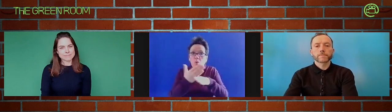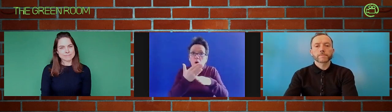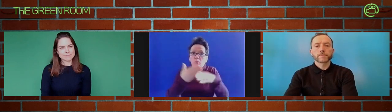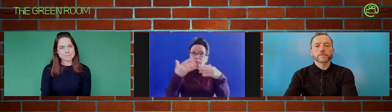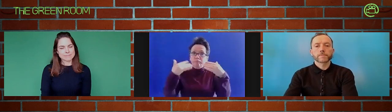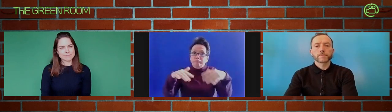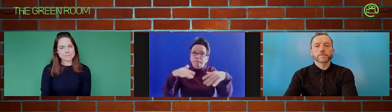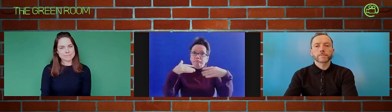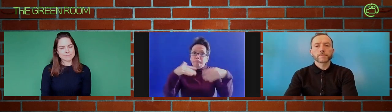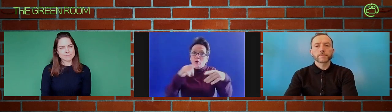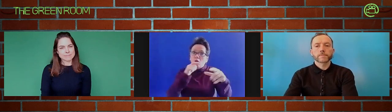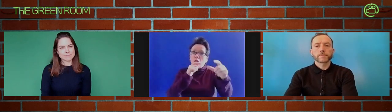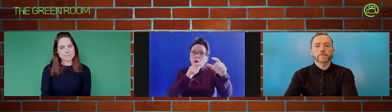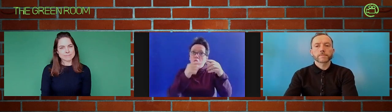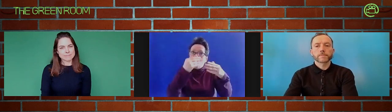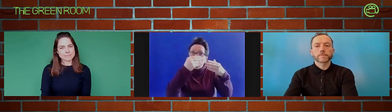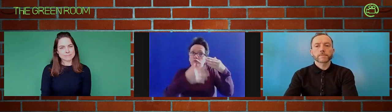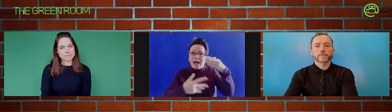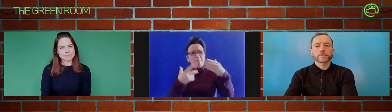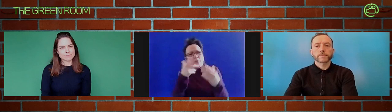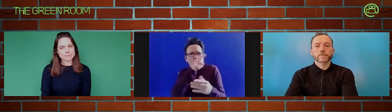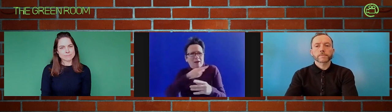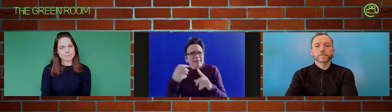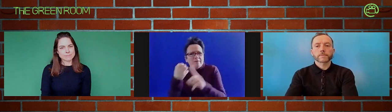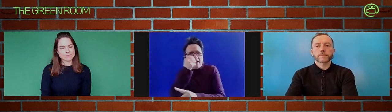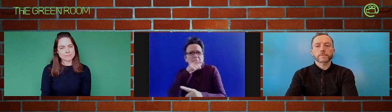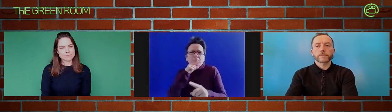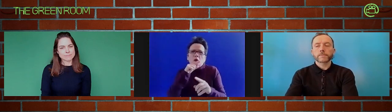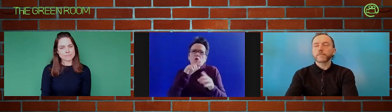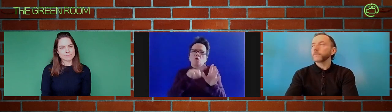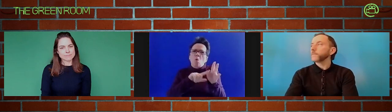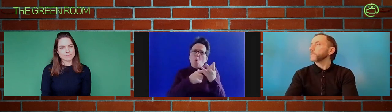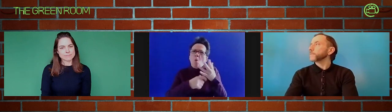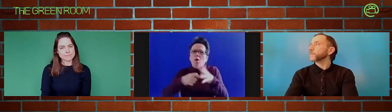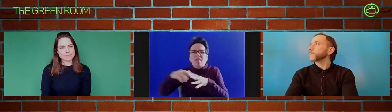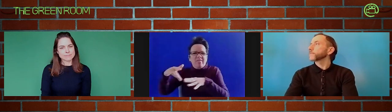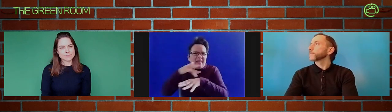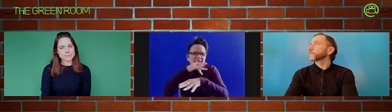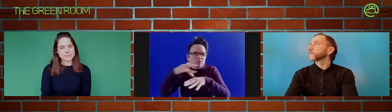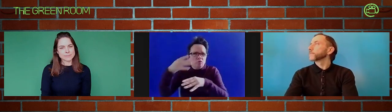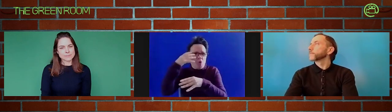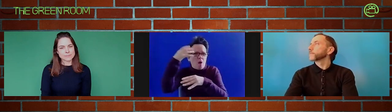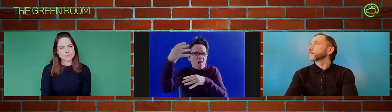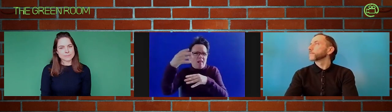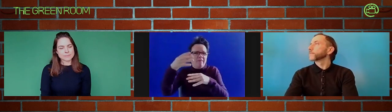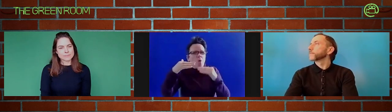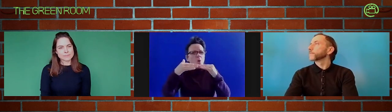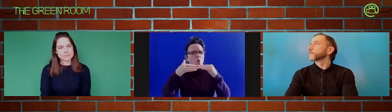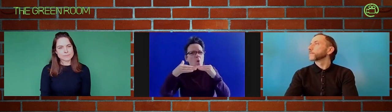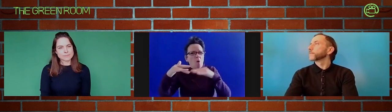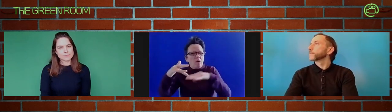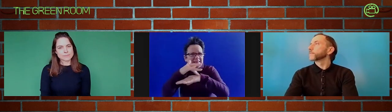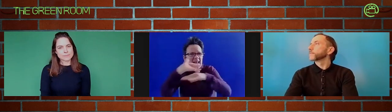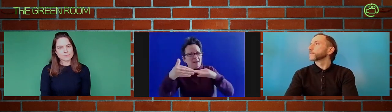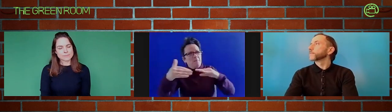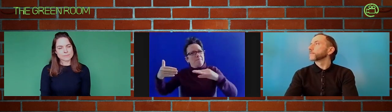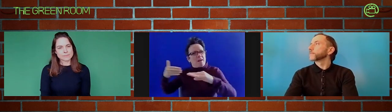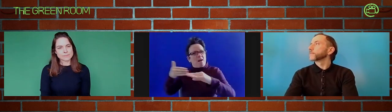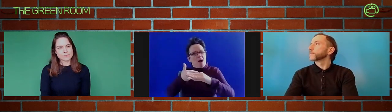allies at York Theatre Royal, in terms of backstage. So I just wanted to kind of go back on that. Where we've developed our own really